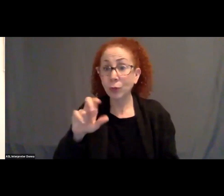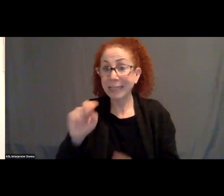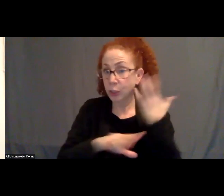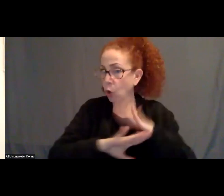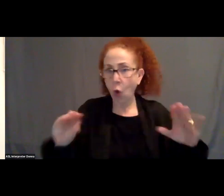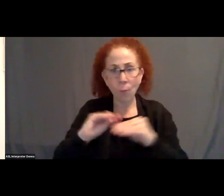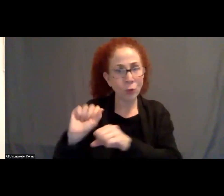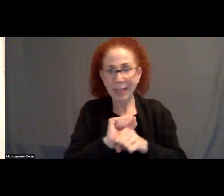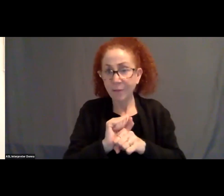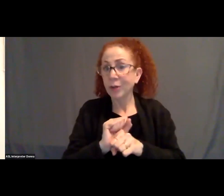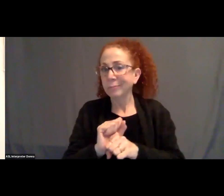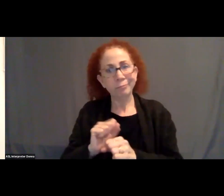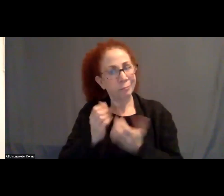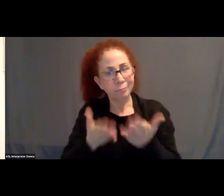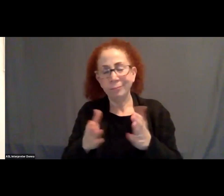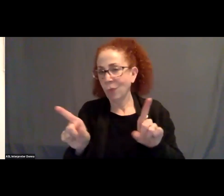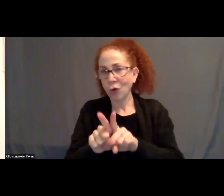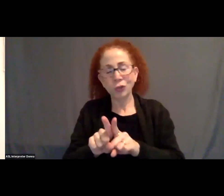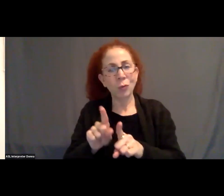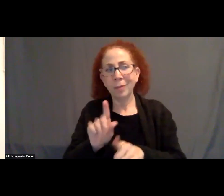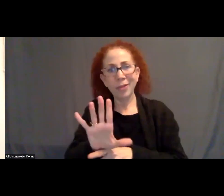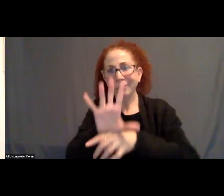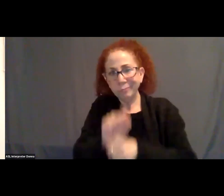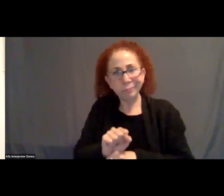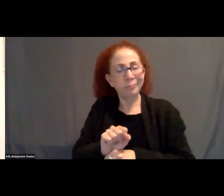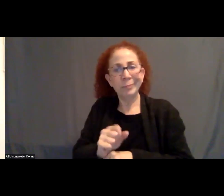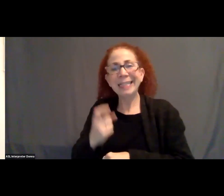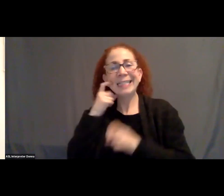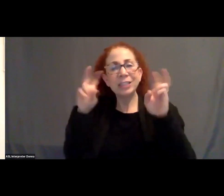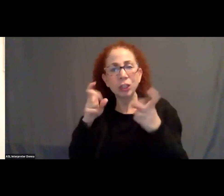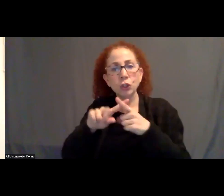we also find that the addiction to social and economic systems